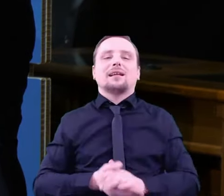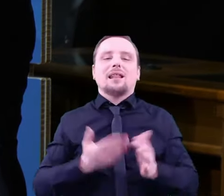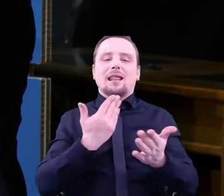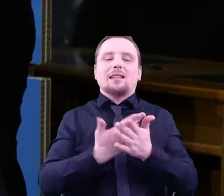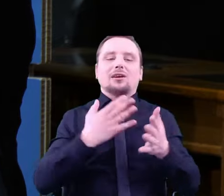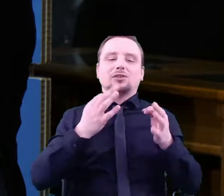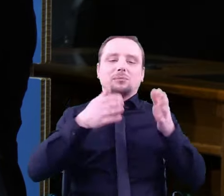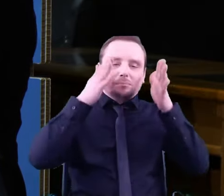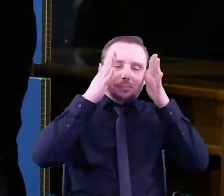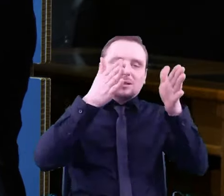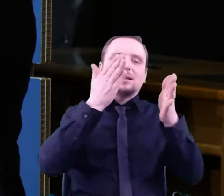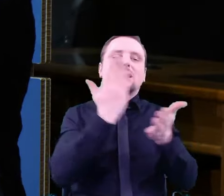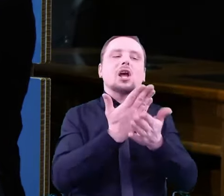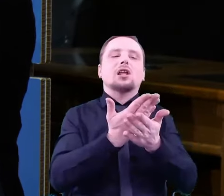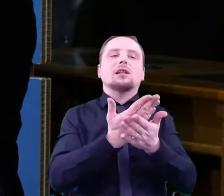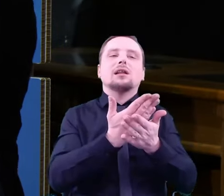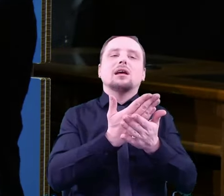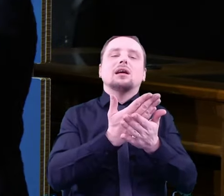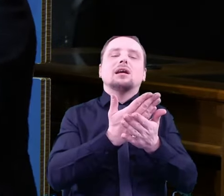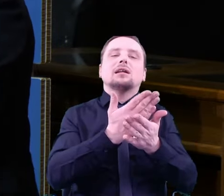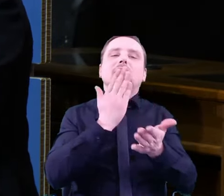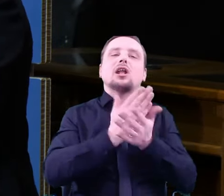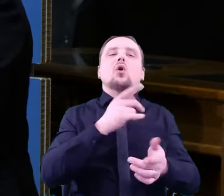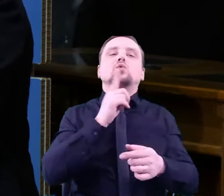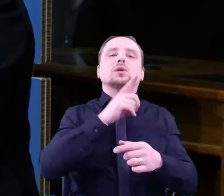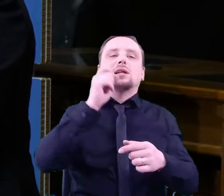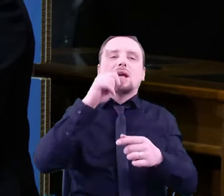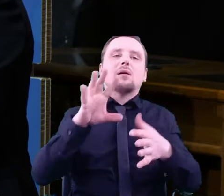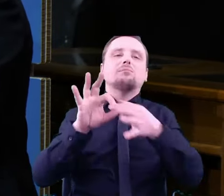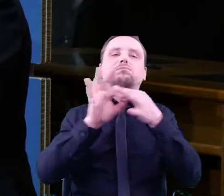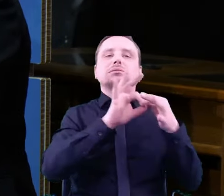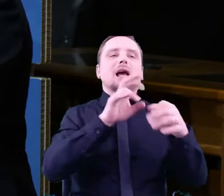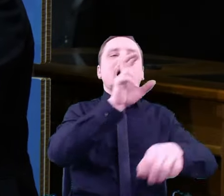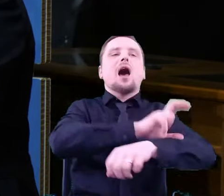on artificial intelligence in relation to architecture and divide this lecture into 3 main topics: